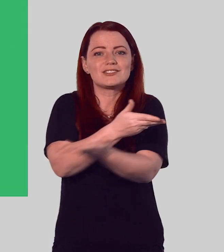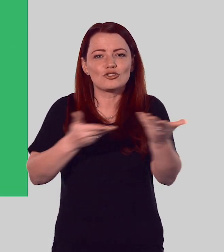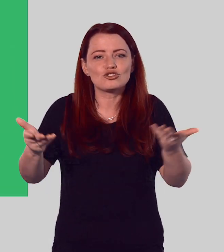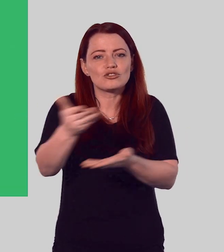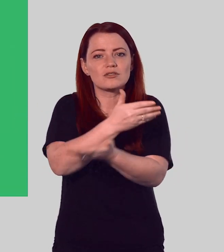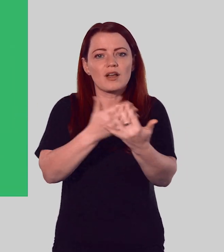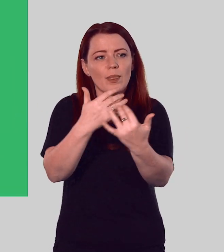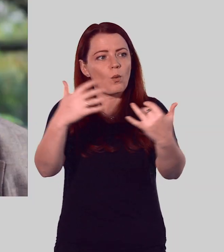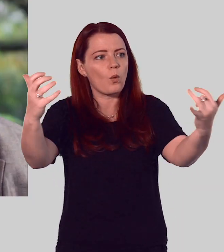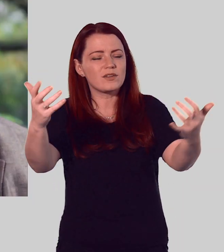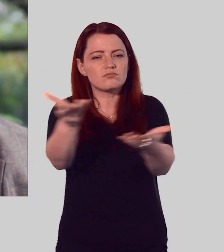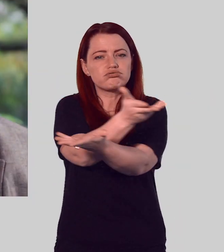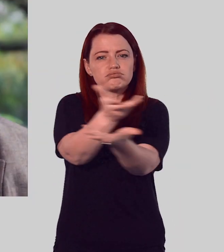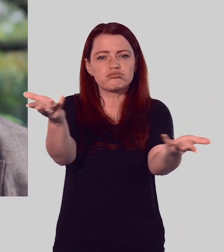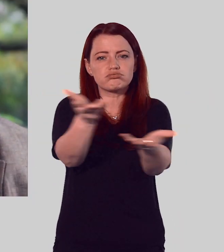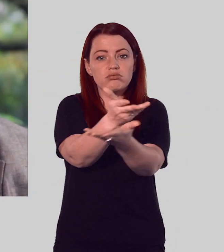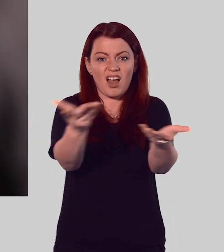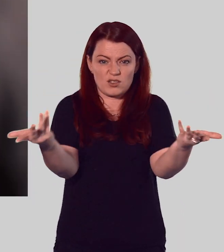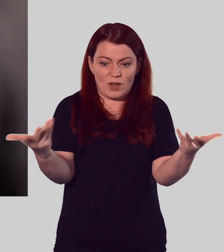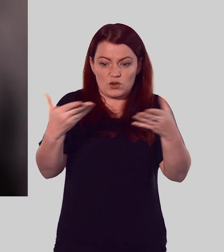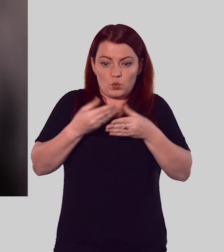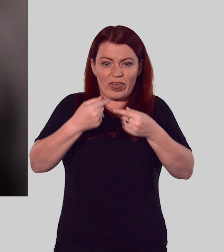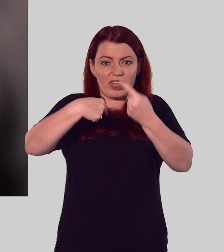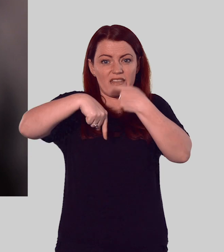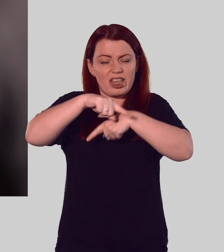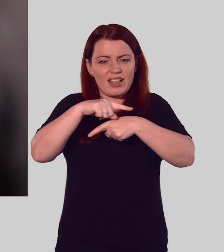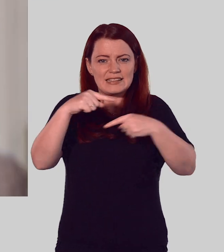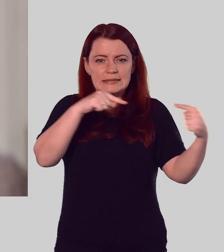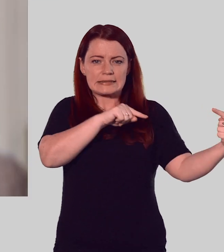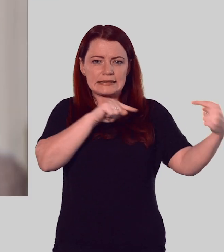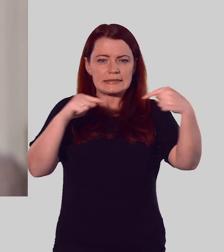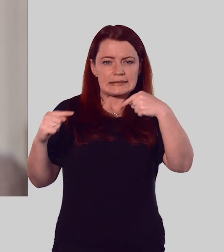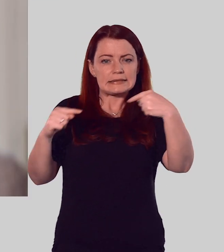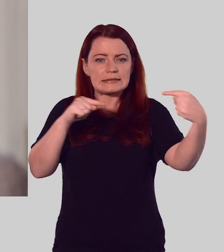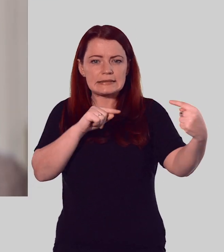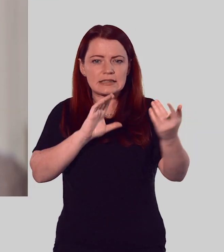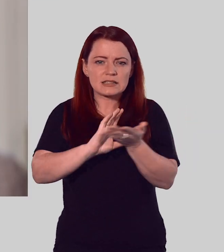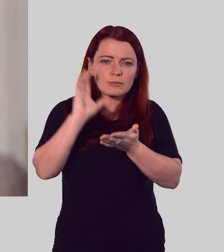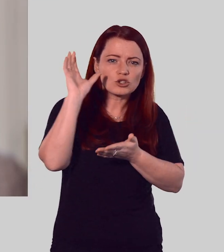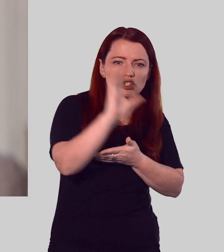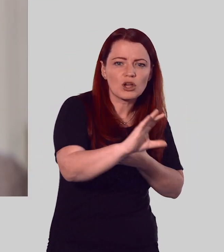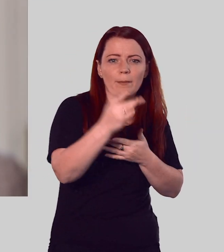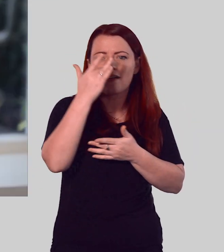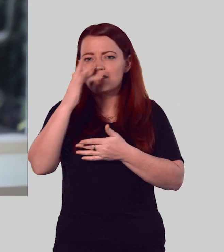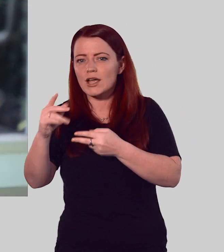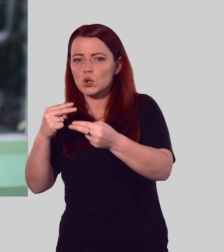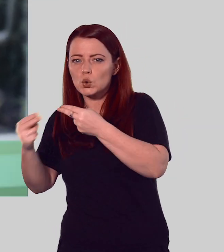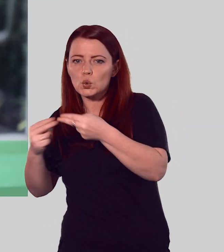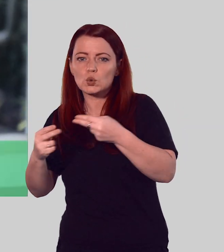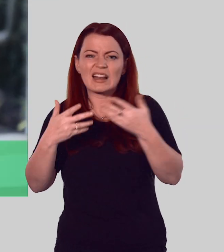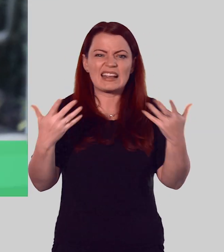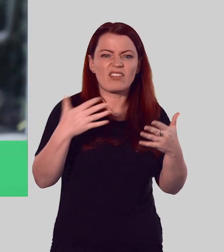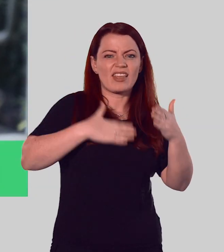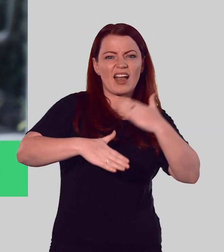talked amongst themselves as well as with us debating sponsorship, fake news and even the ethics of some of the